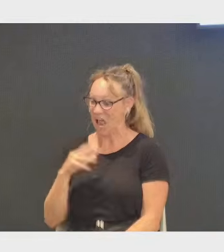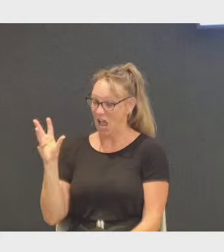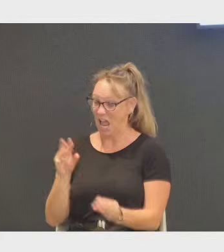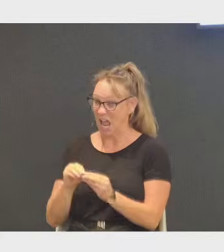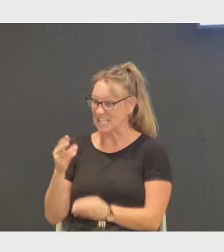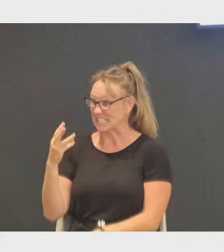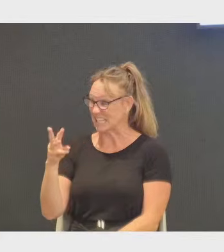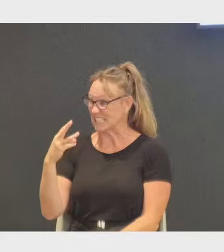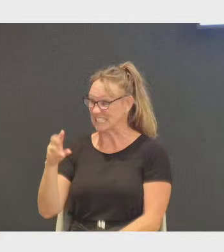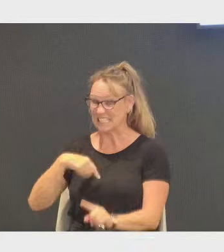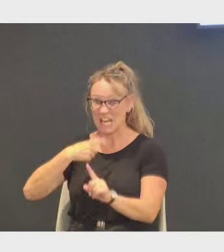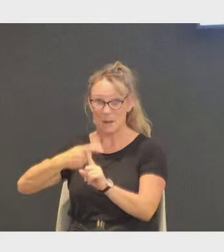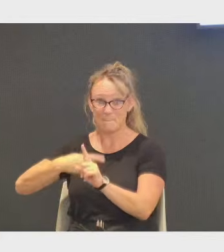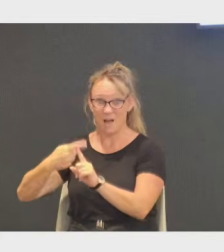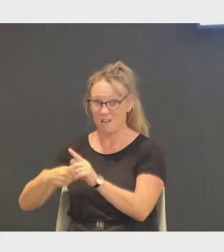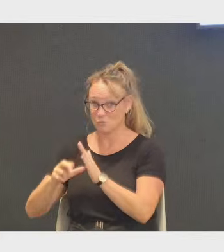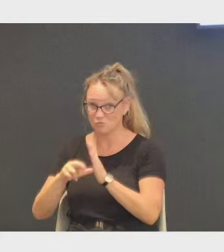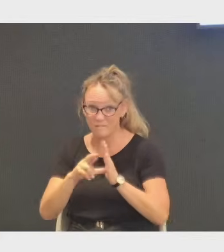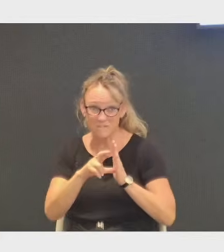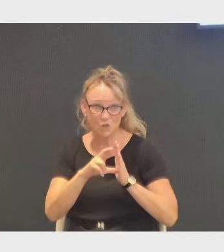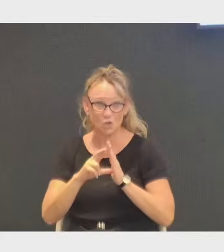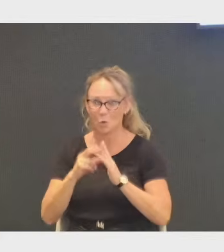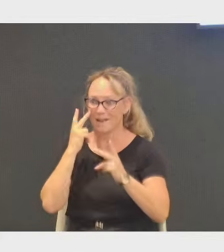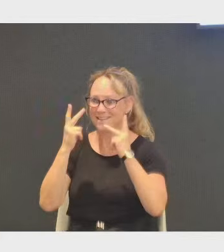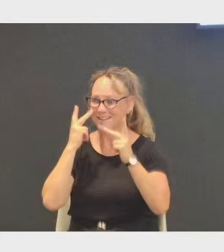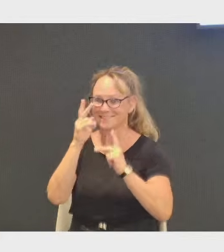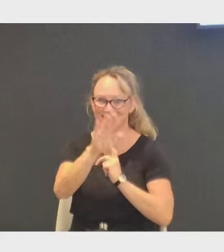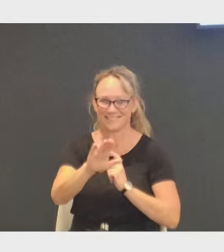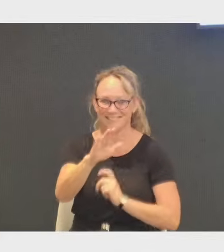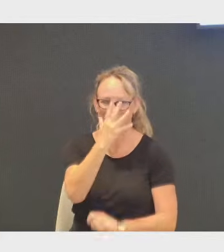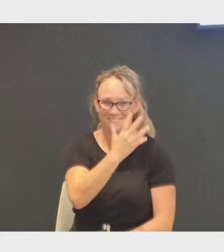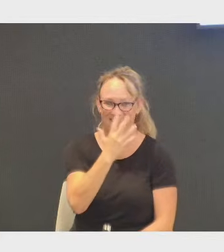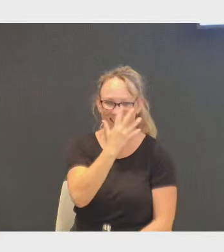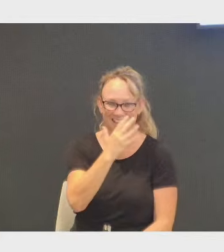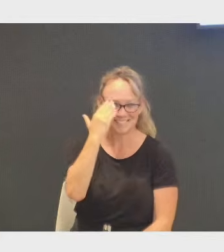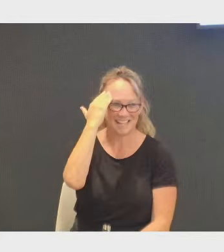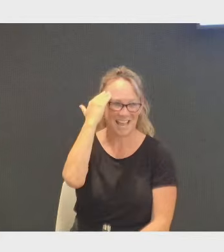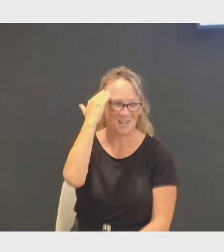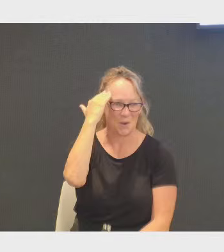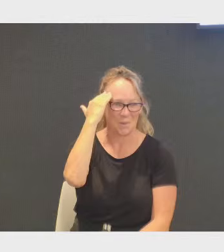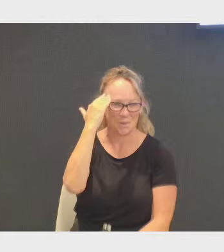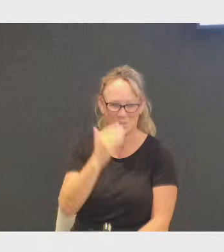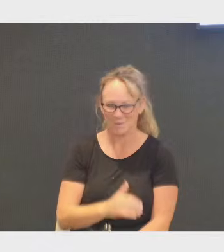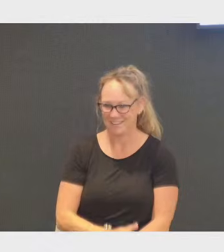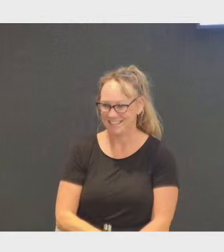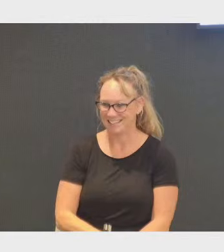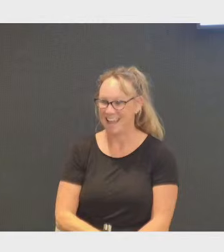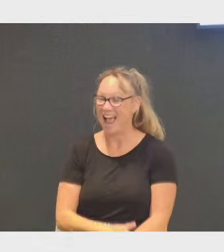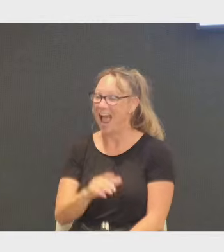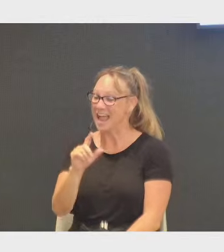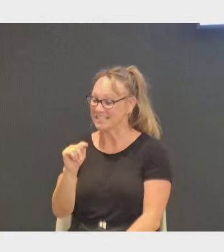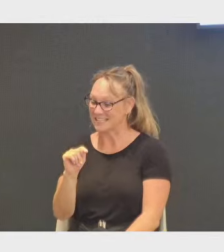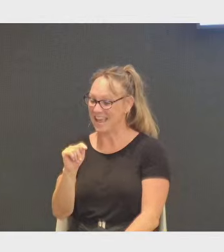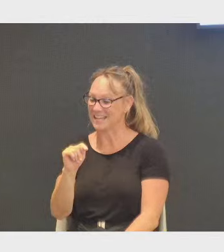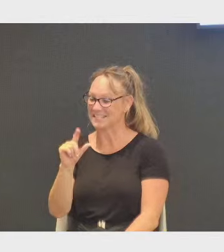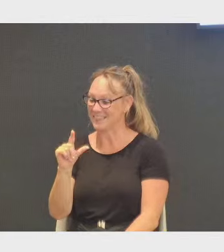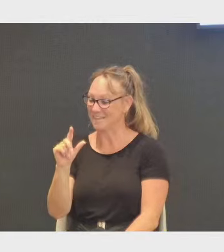see a lot of familiar faces also in this room. the the Tax Levy Review Committee found that without